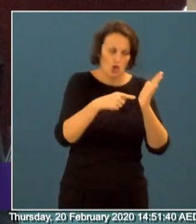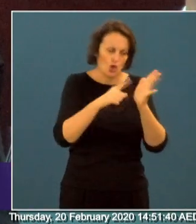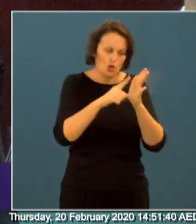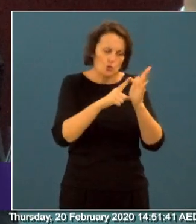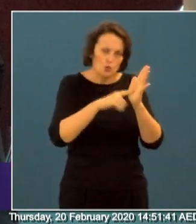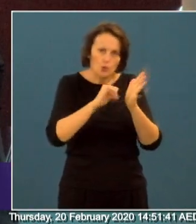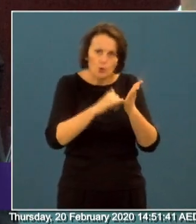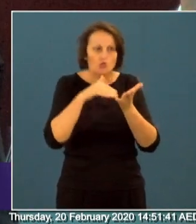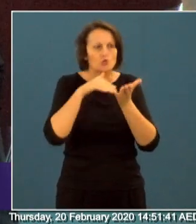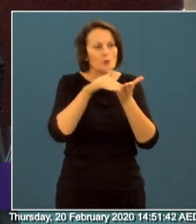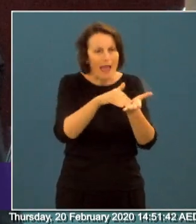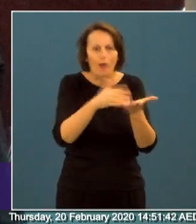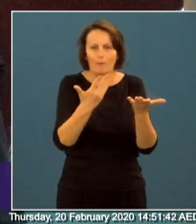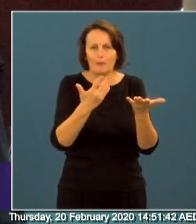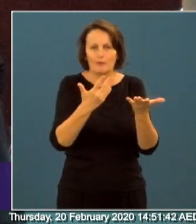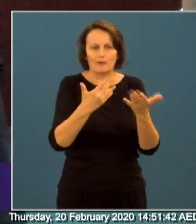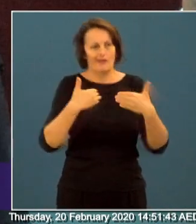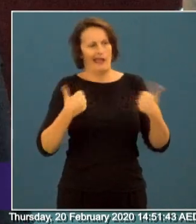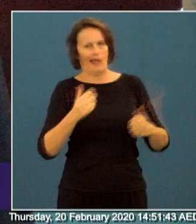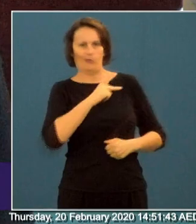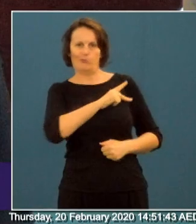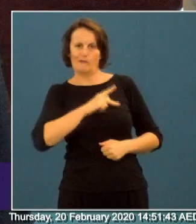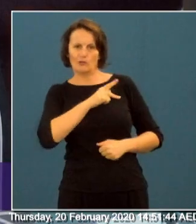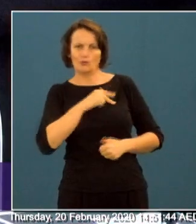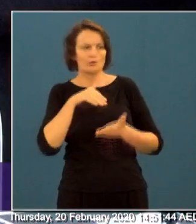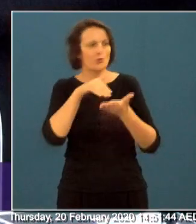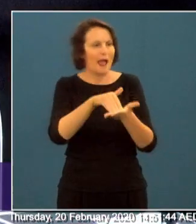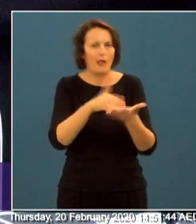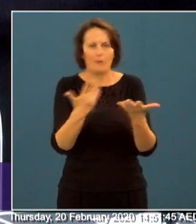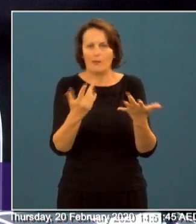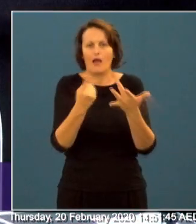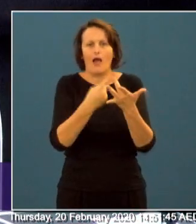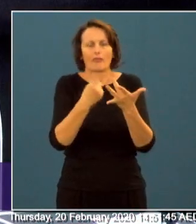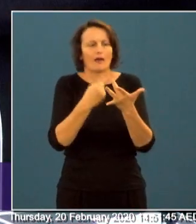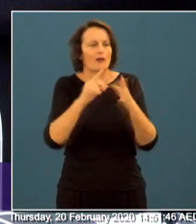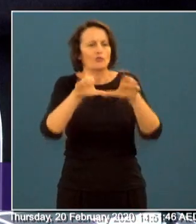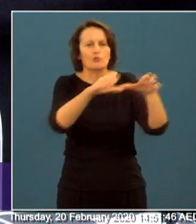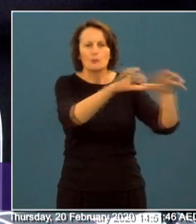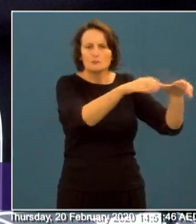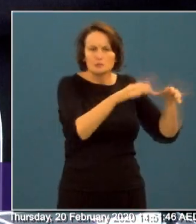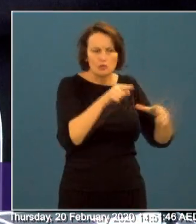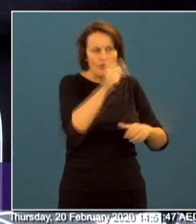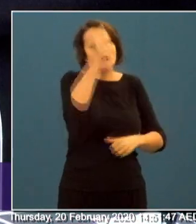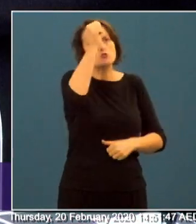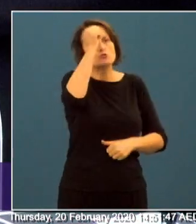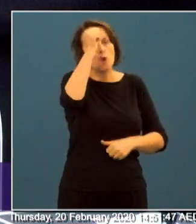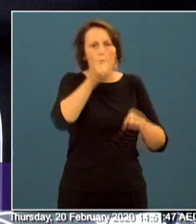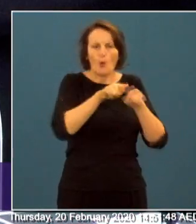and specialty health networks in New South Wales, on key aspects of health service to persons with